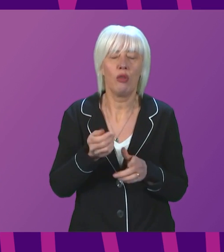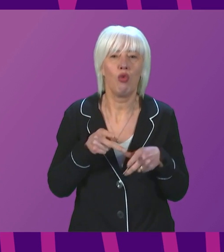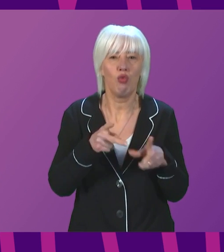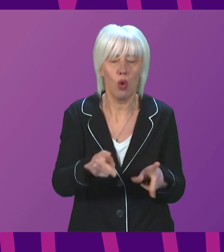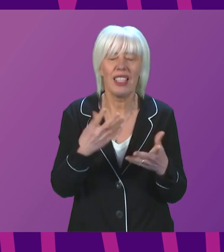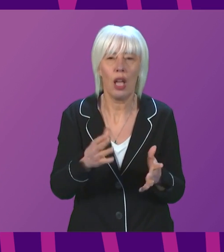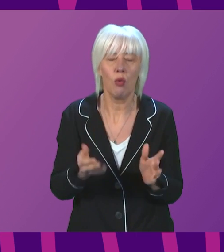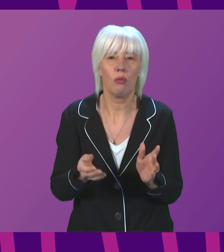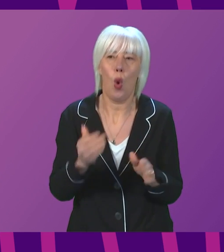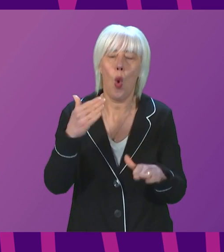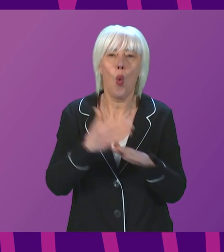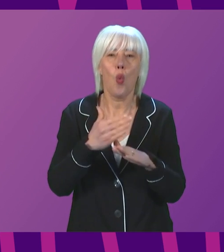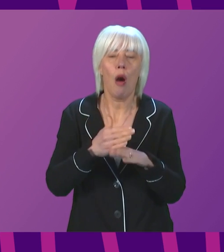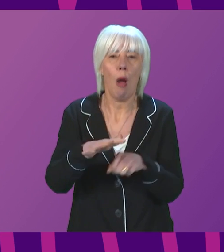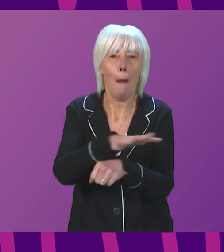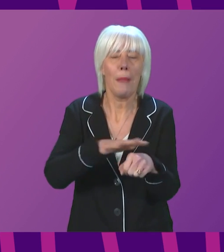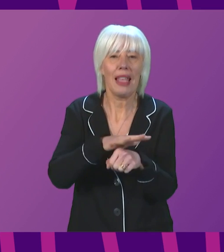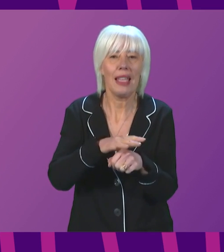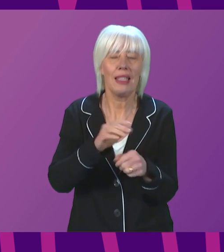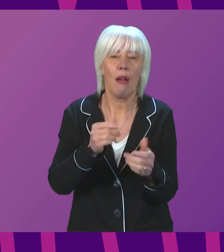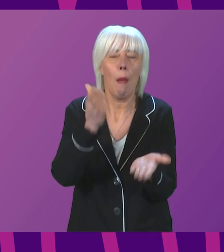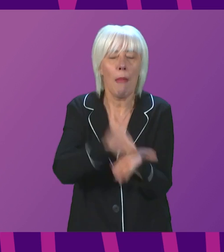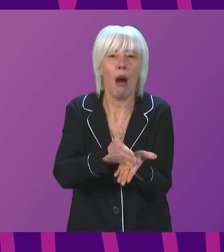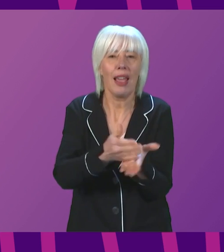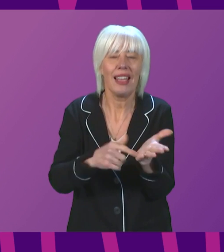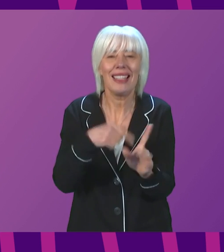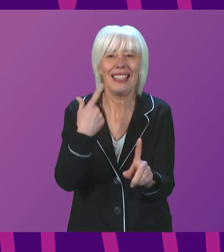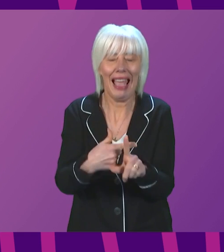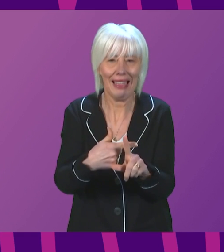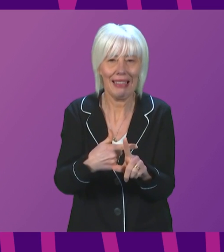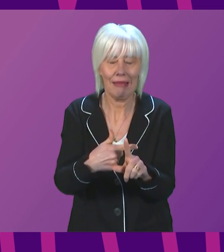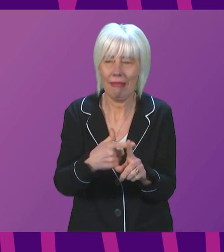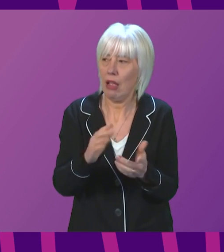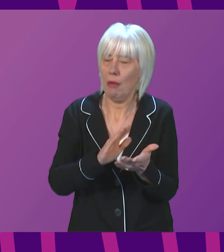tax, without any cap on the amount that people will be forced to pay.